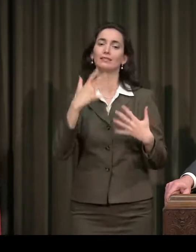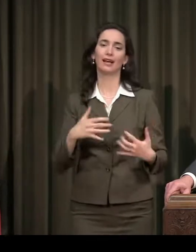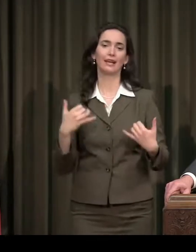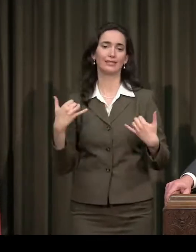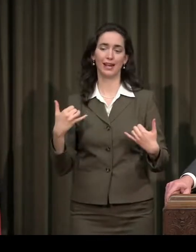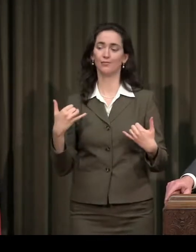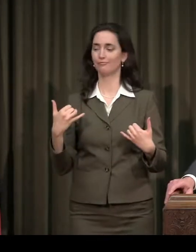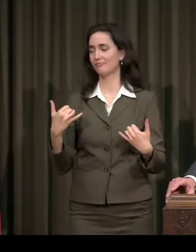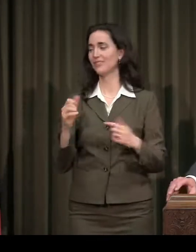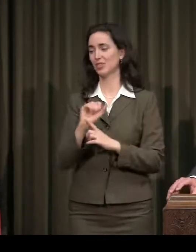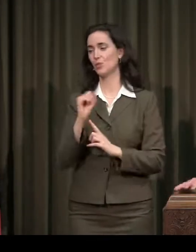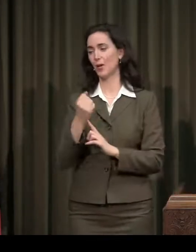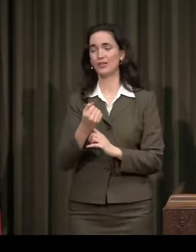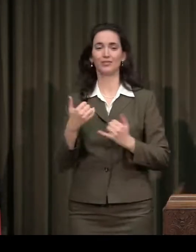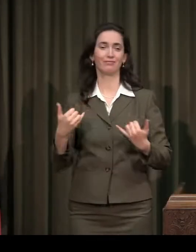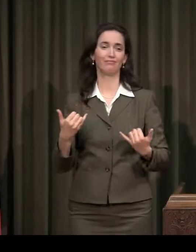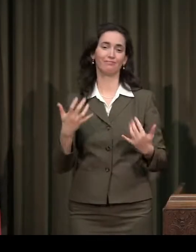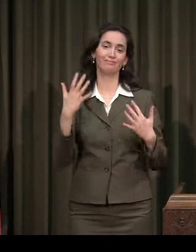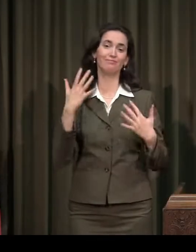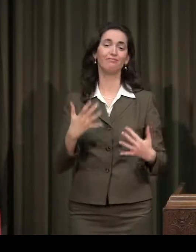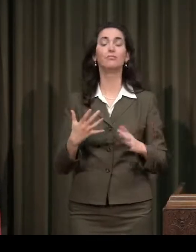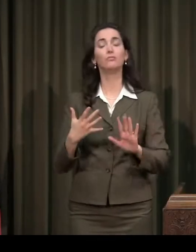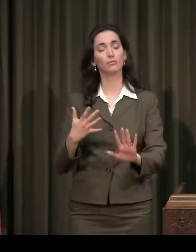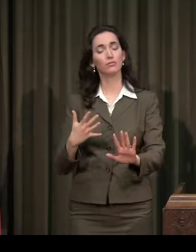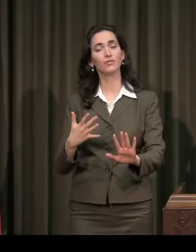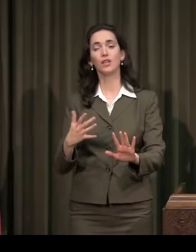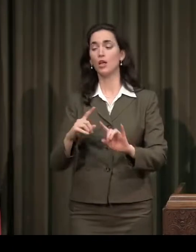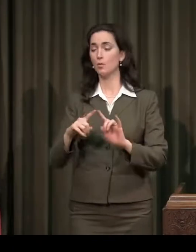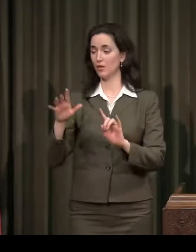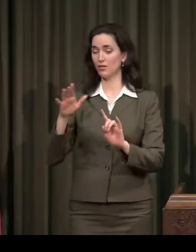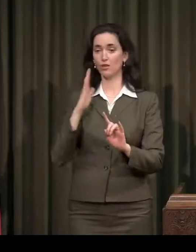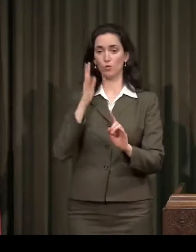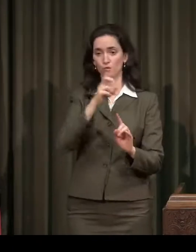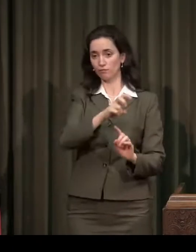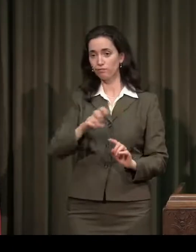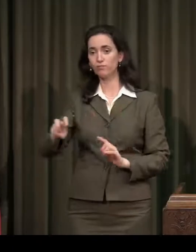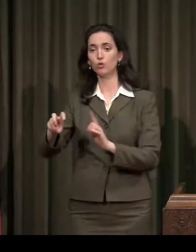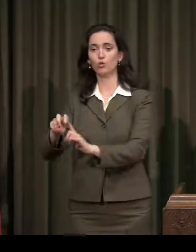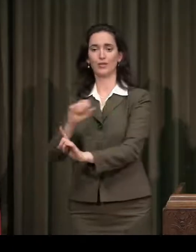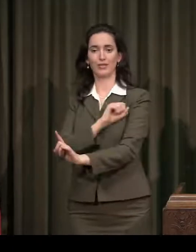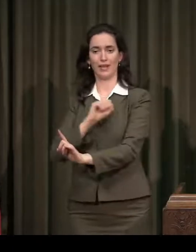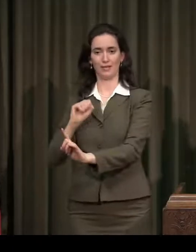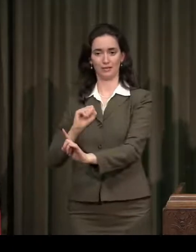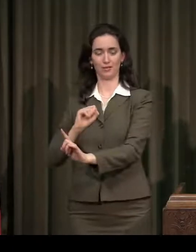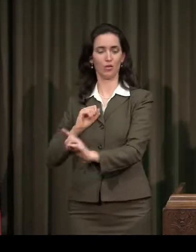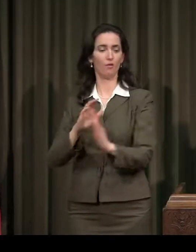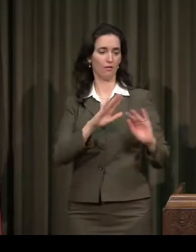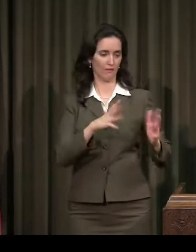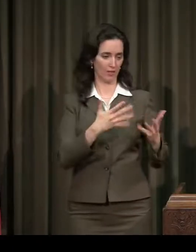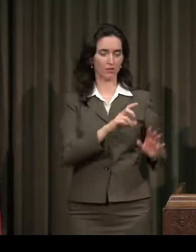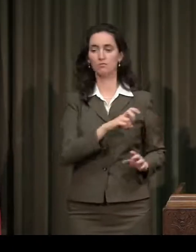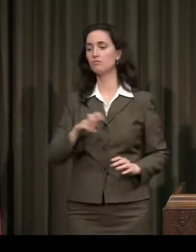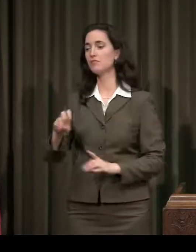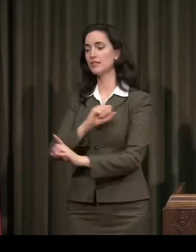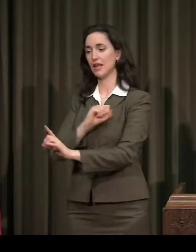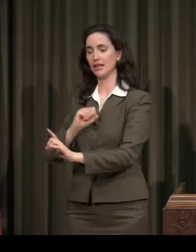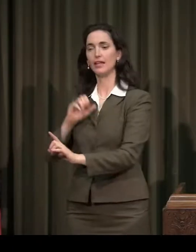certainly that instrument will be at the Senate and they will have an opportunity to improve it that is